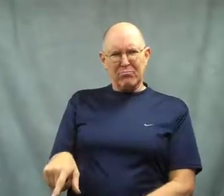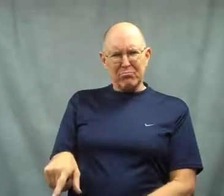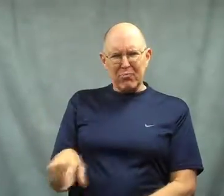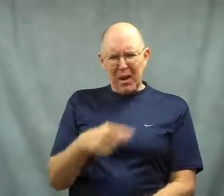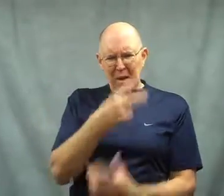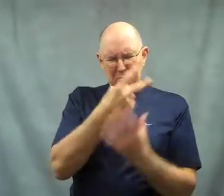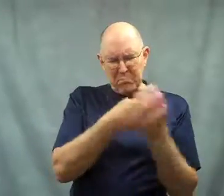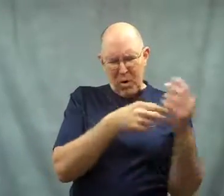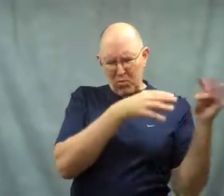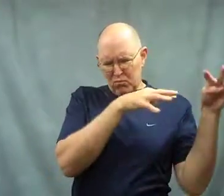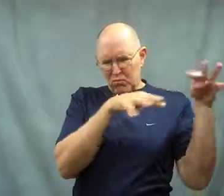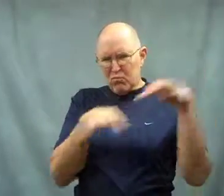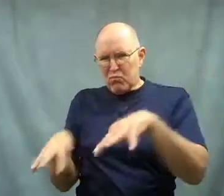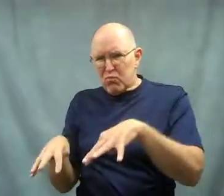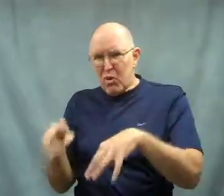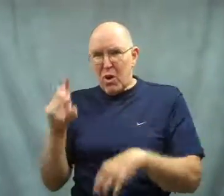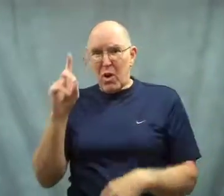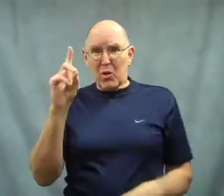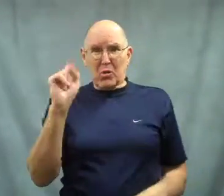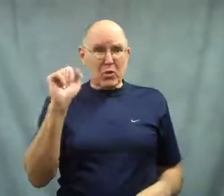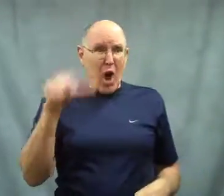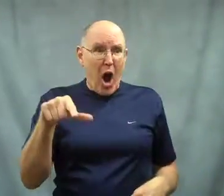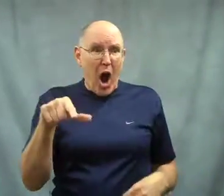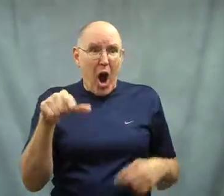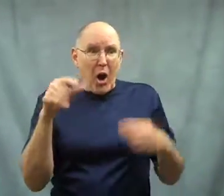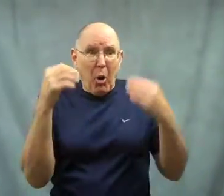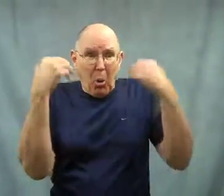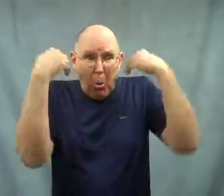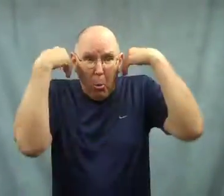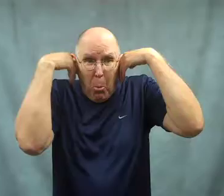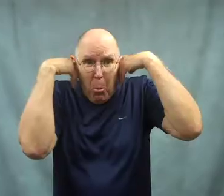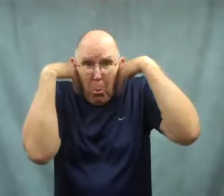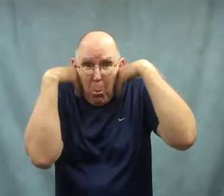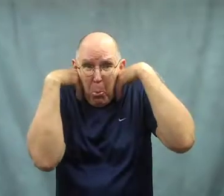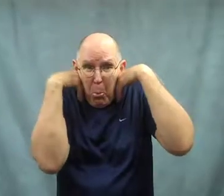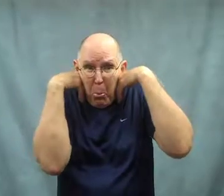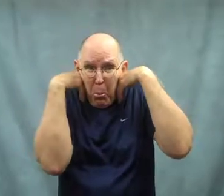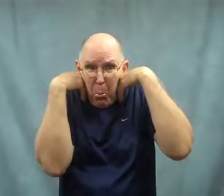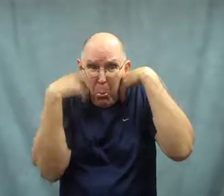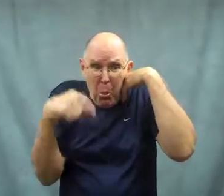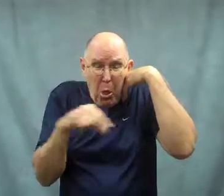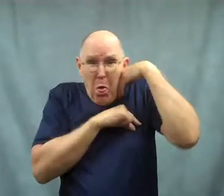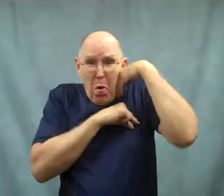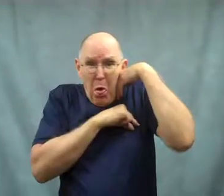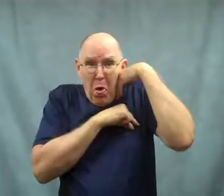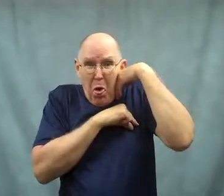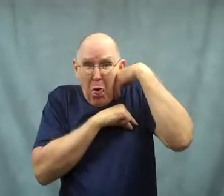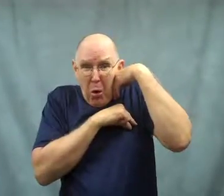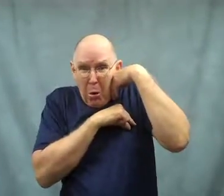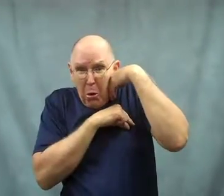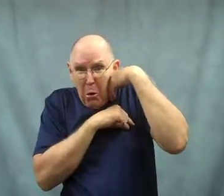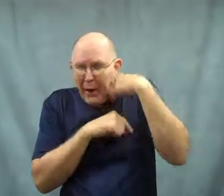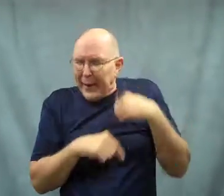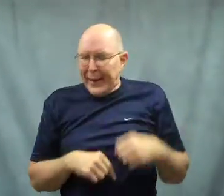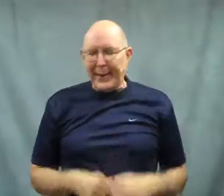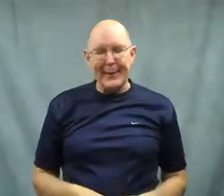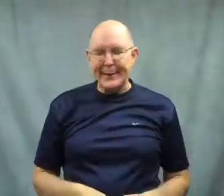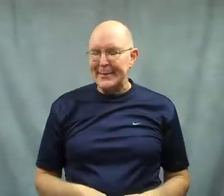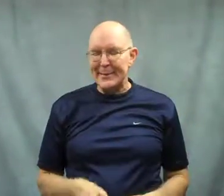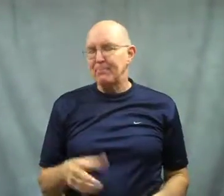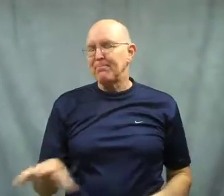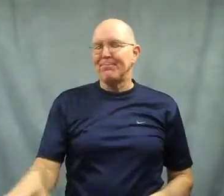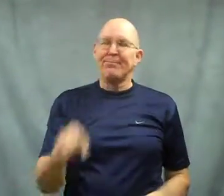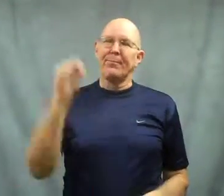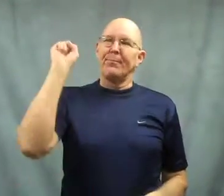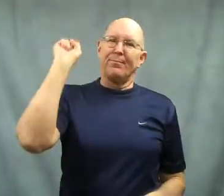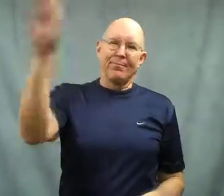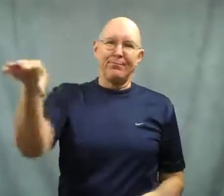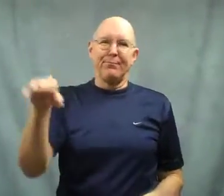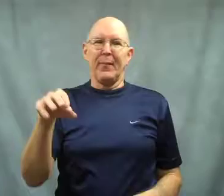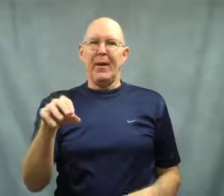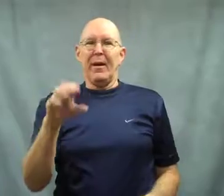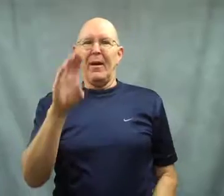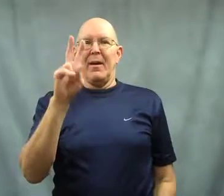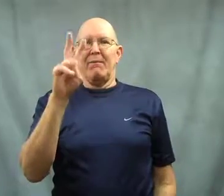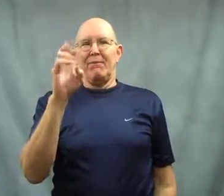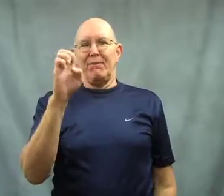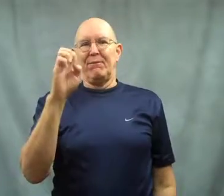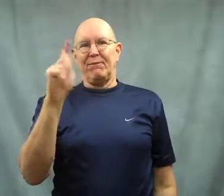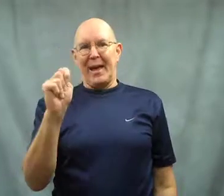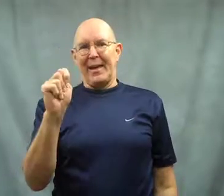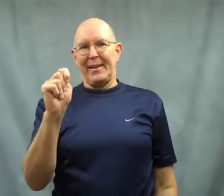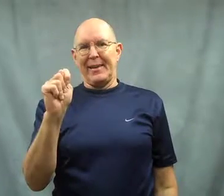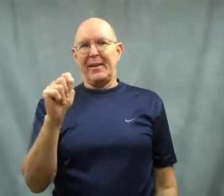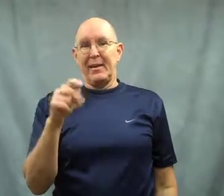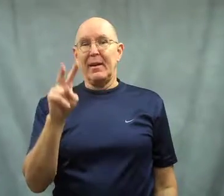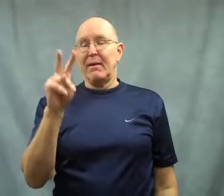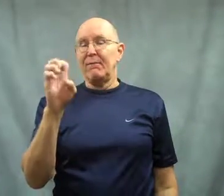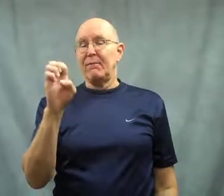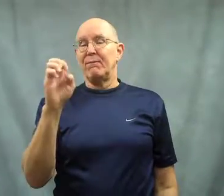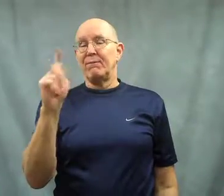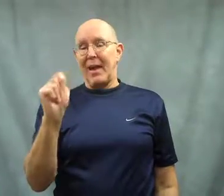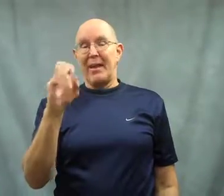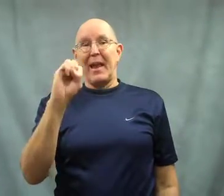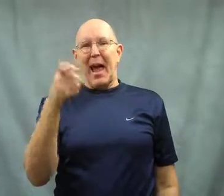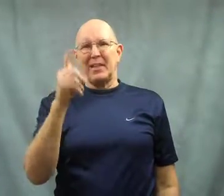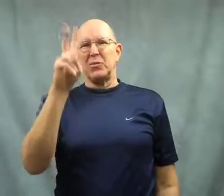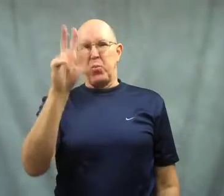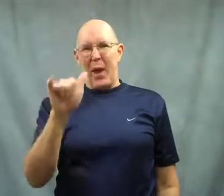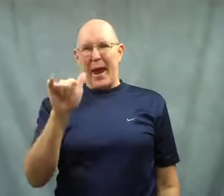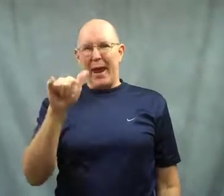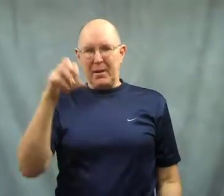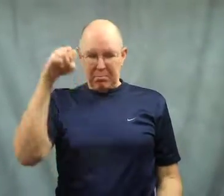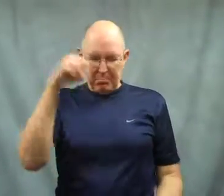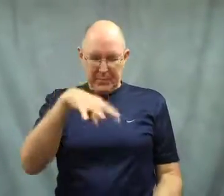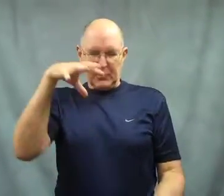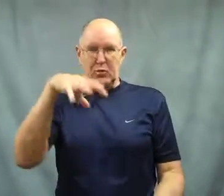They looked at the dog, and she had a guilty look on her face.